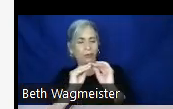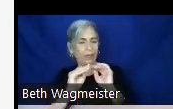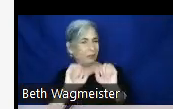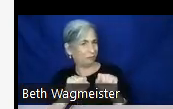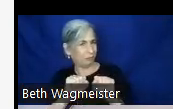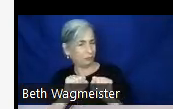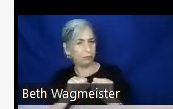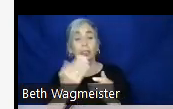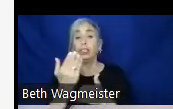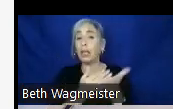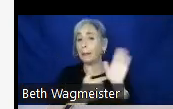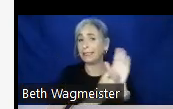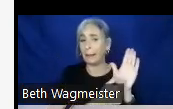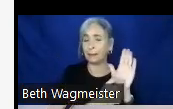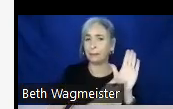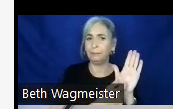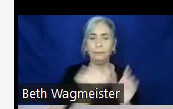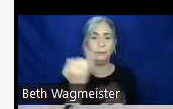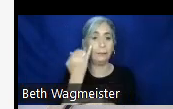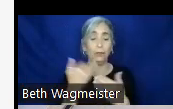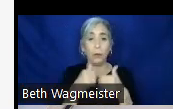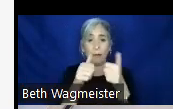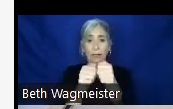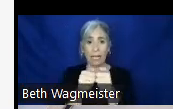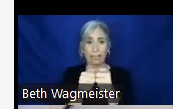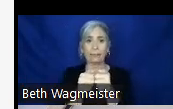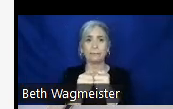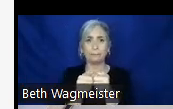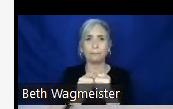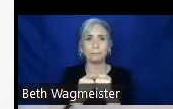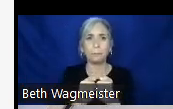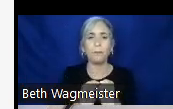Couple of examples. If you have text that is trunk indicated with CSS or you see a